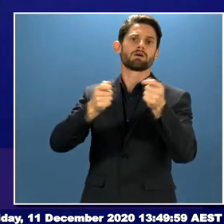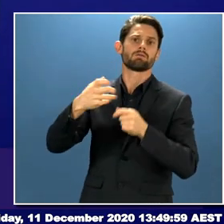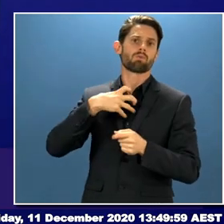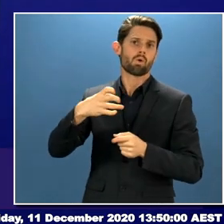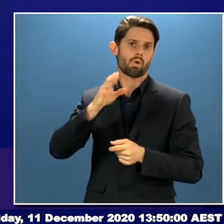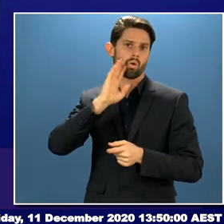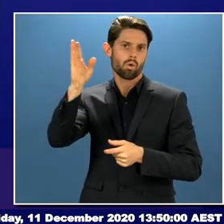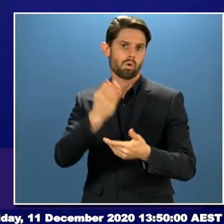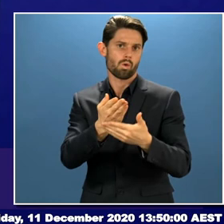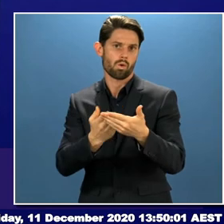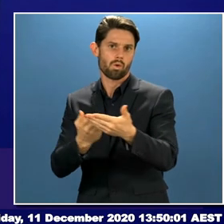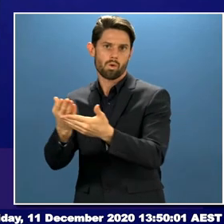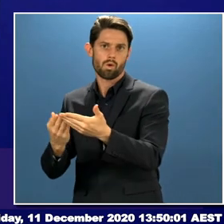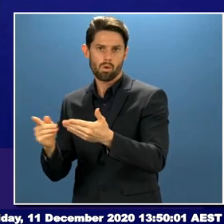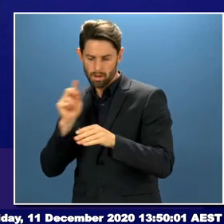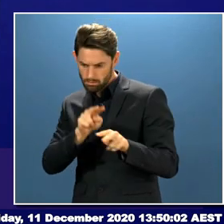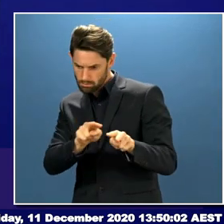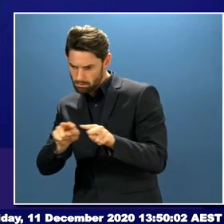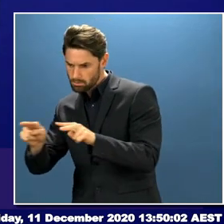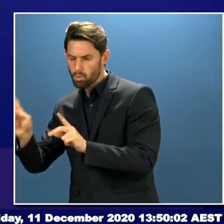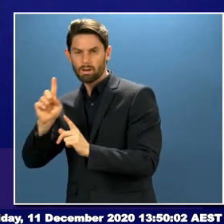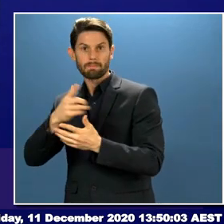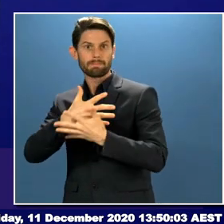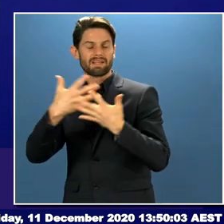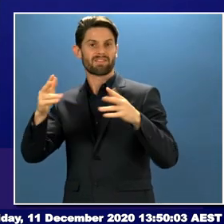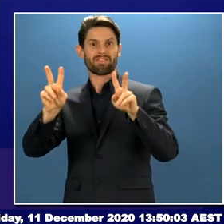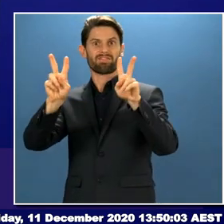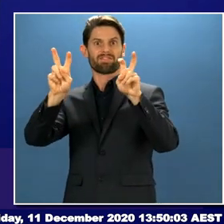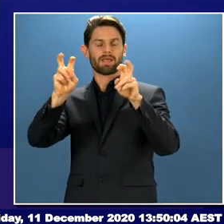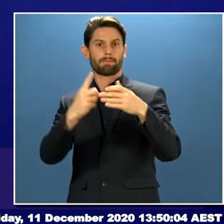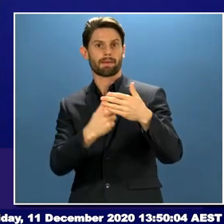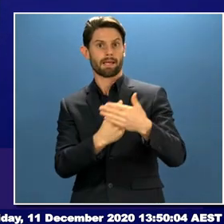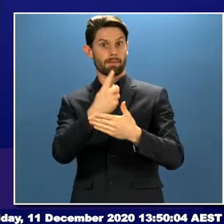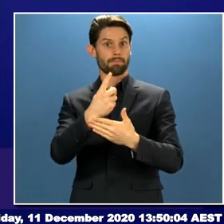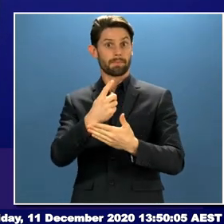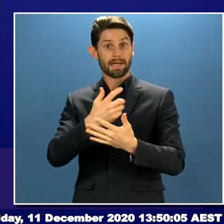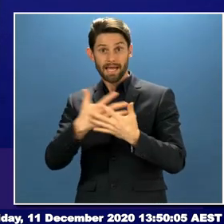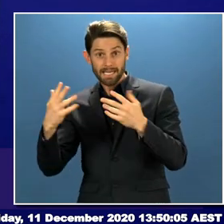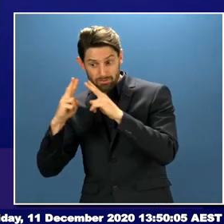(a) key themes emerging from and any findings available on the evidence led